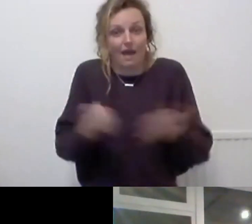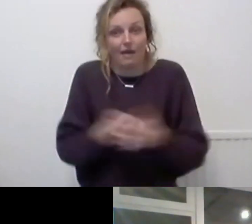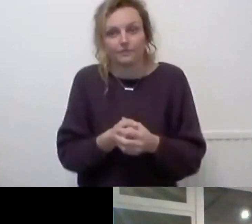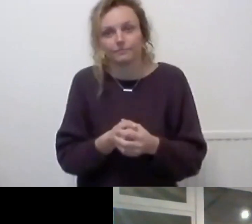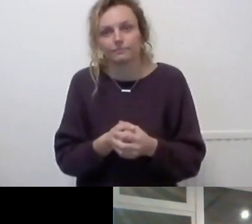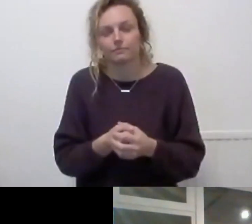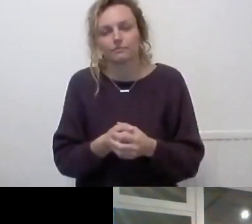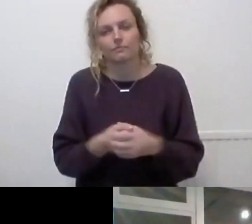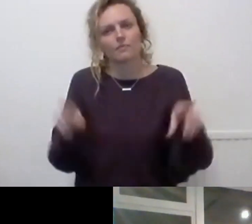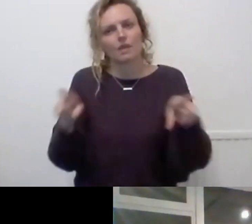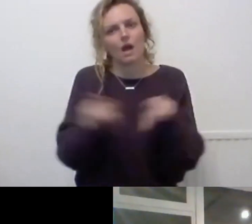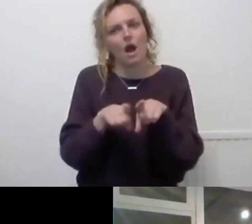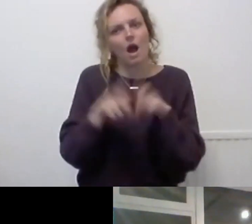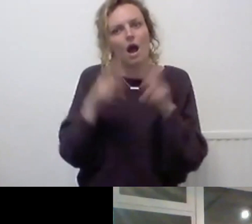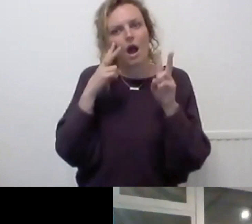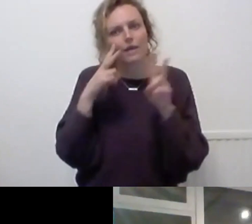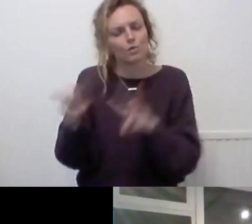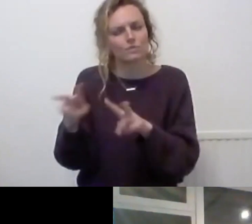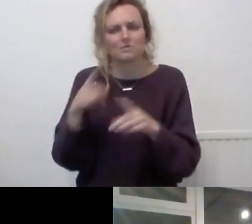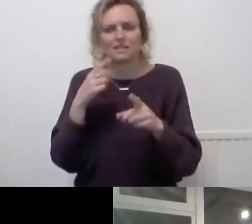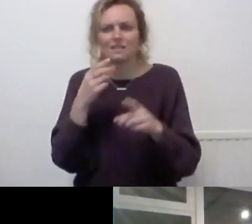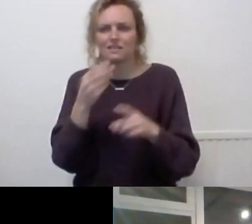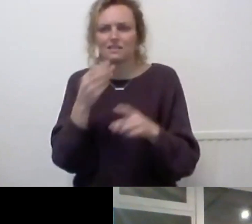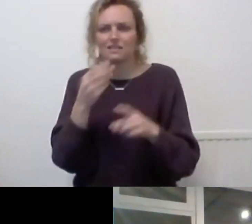that actually doesn't, I can't understand that. So I'm then looking at the source,